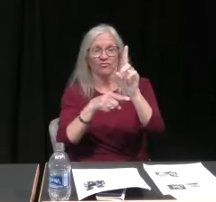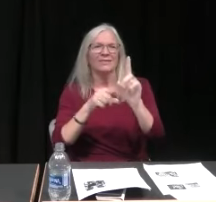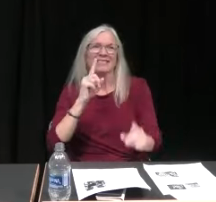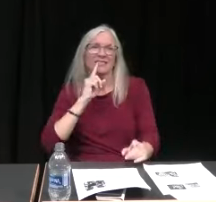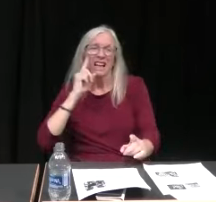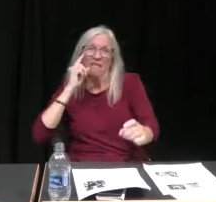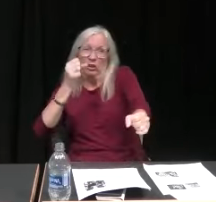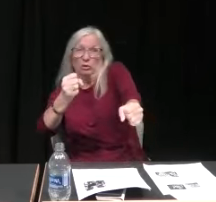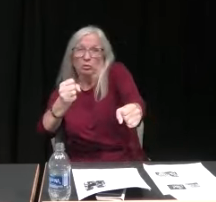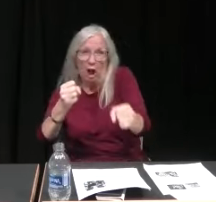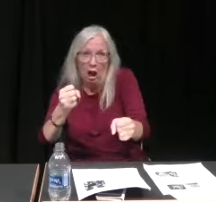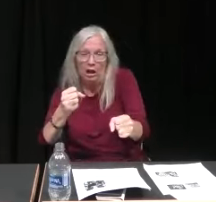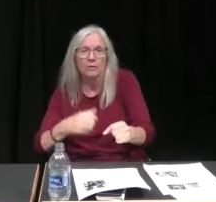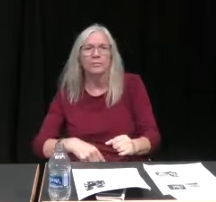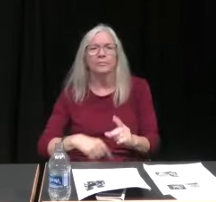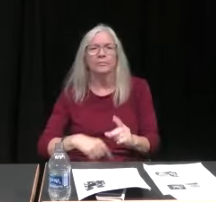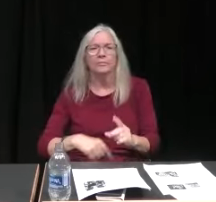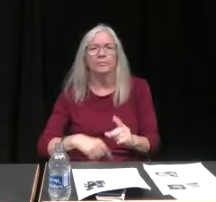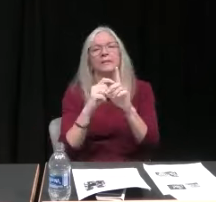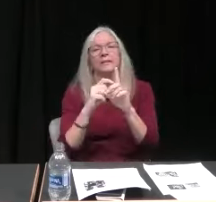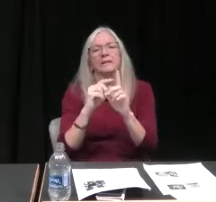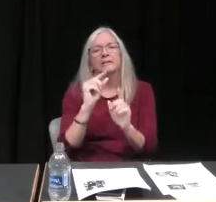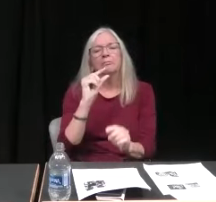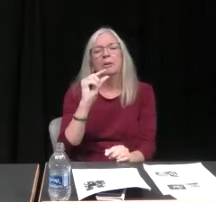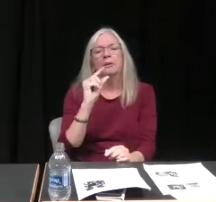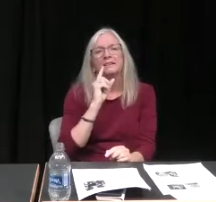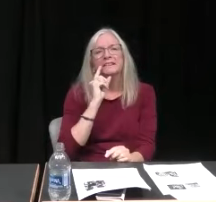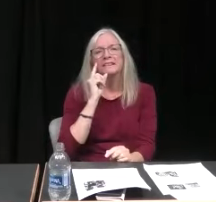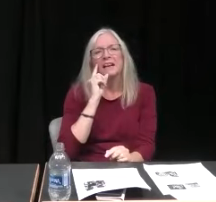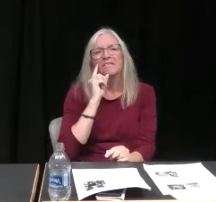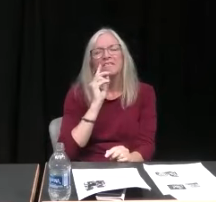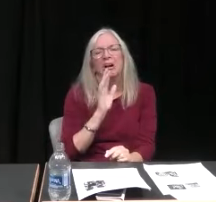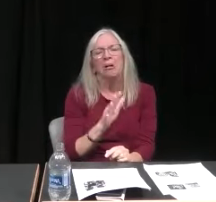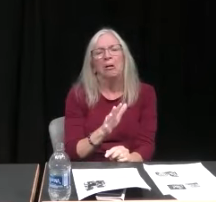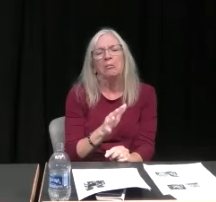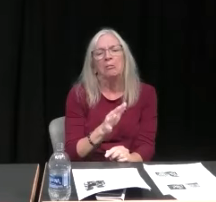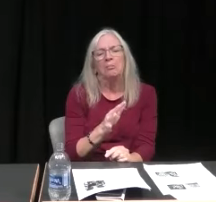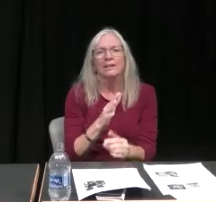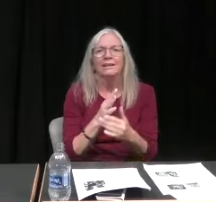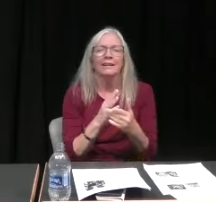a term that you're familiar with what we call um someone who really Embraces Deaf culture as